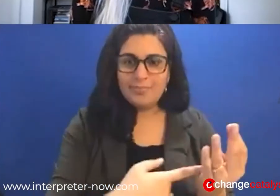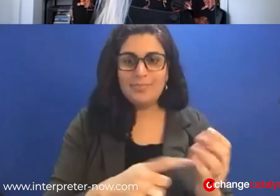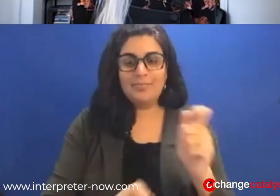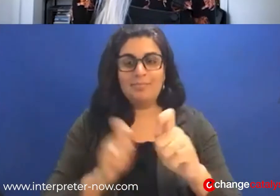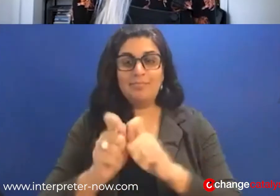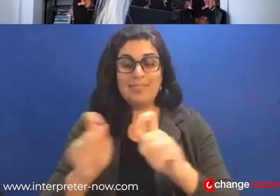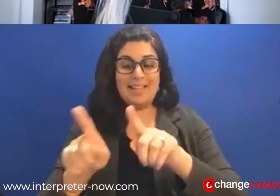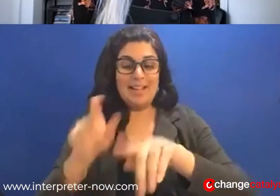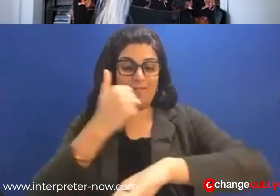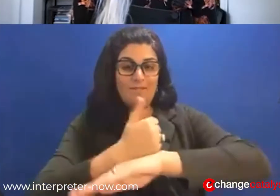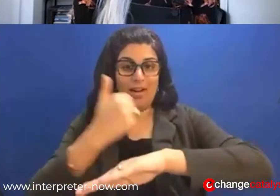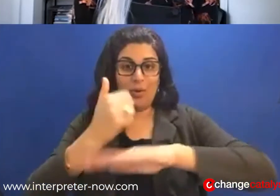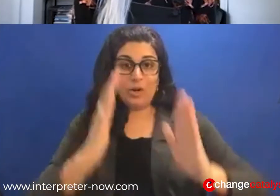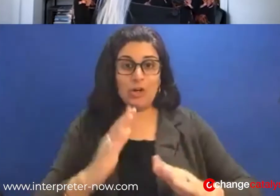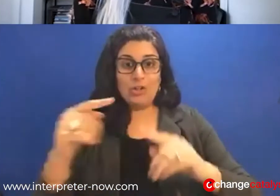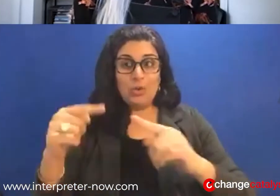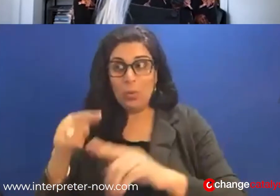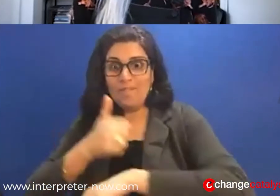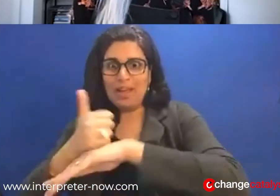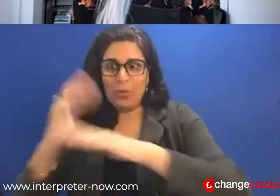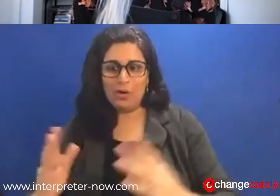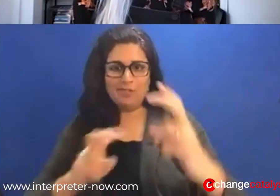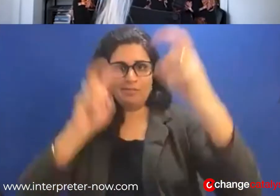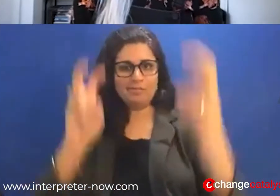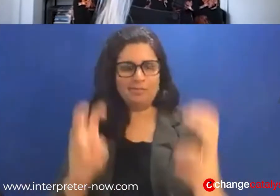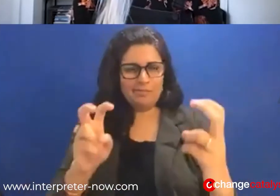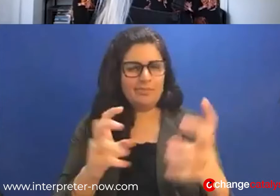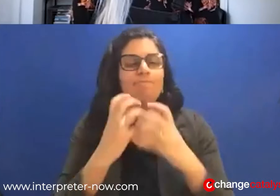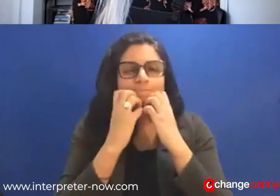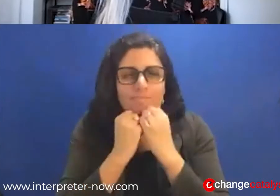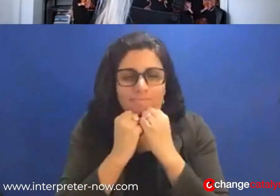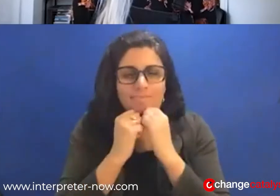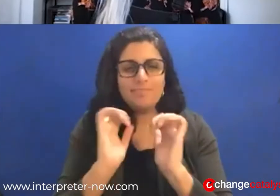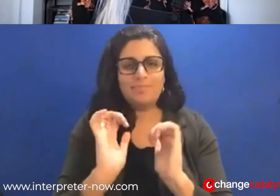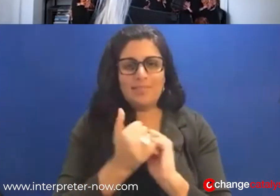I think, is really valuable in how we build and how we lead and creating space to have